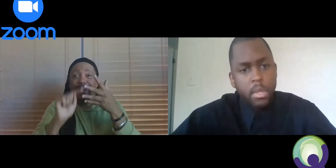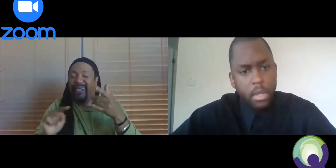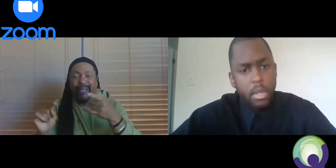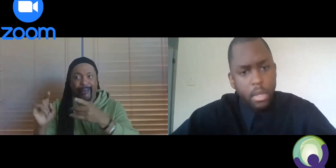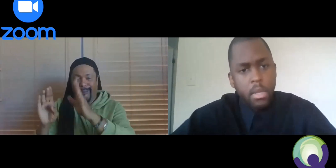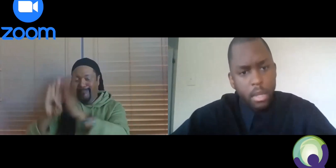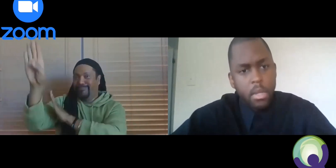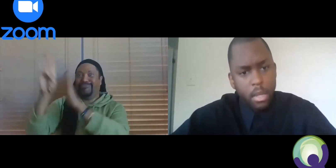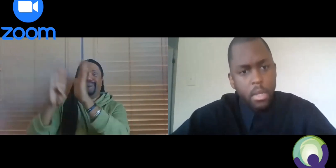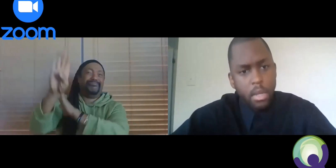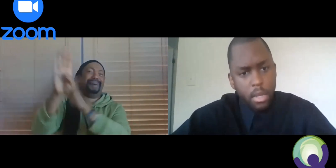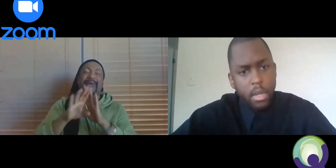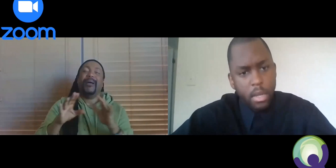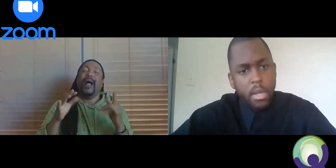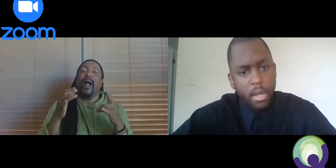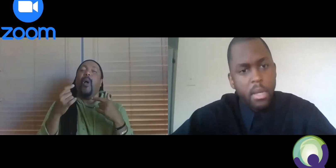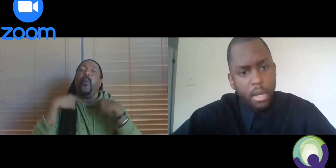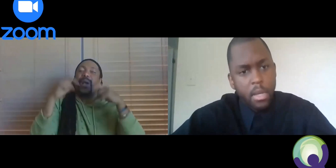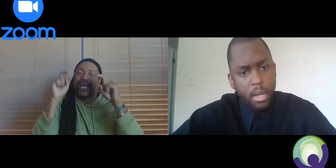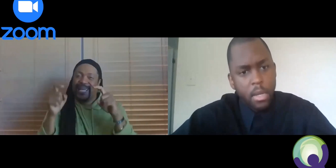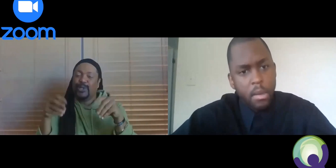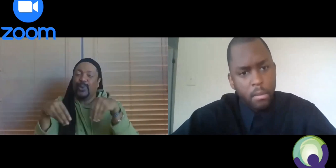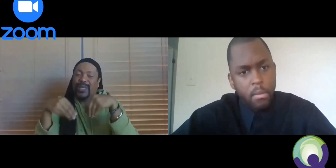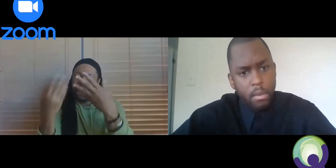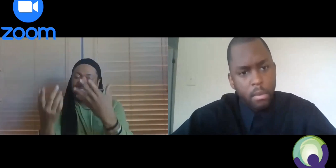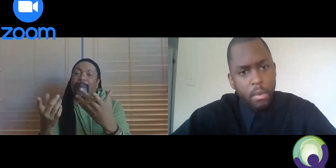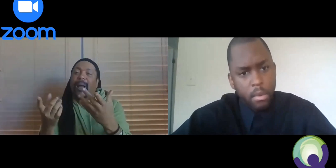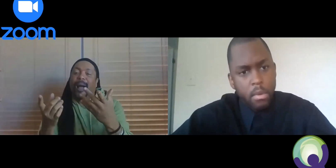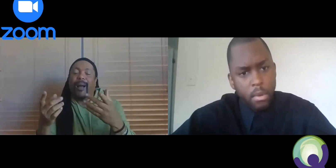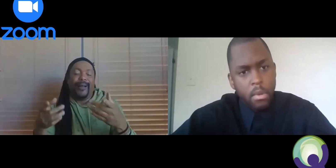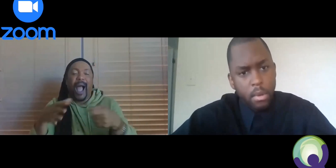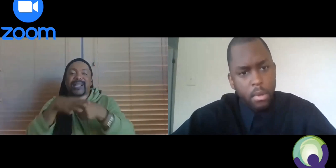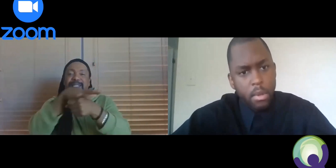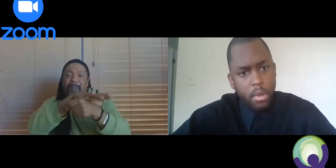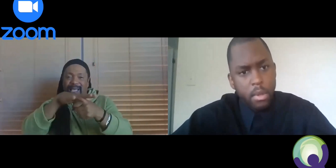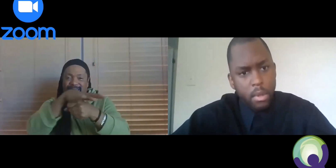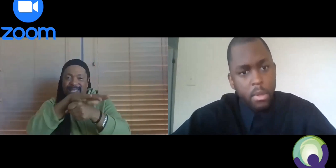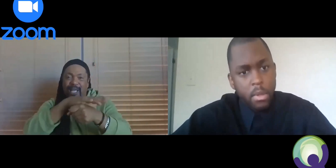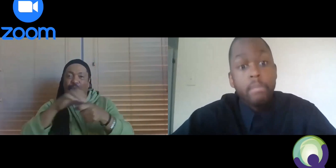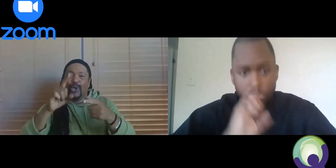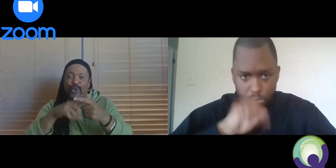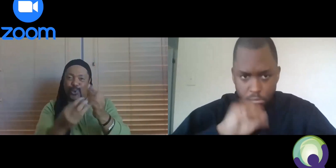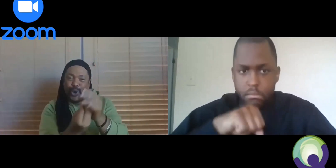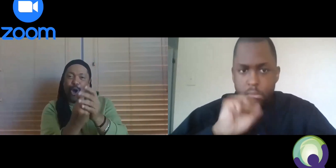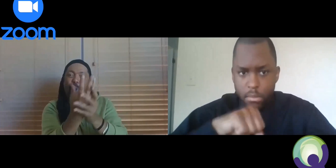from my program who took off and achieved. We need to give a space to grow,